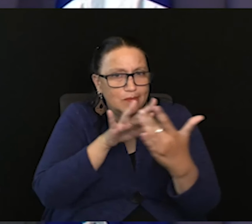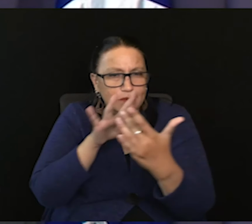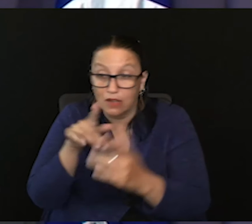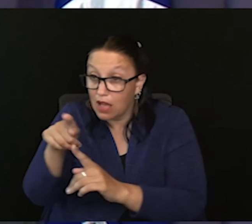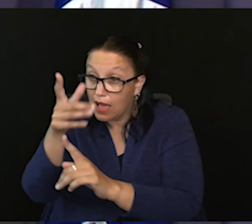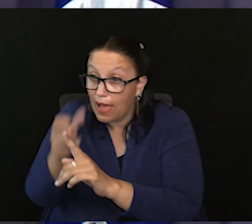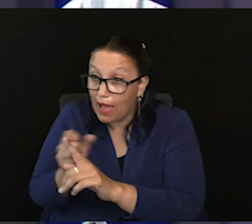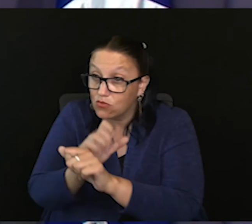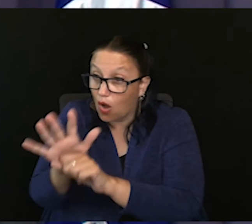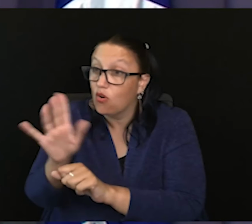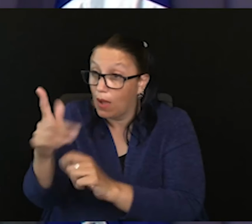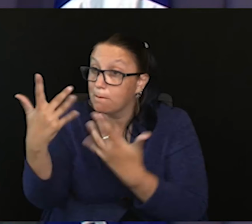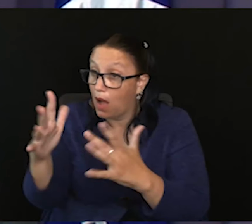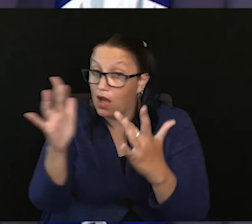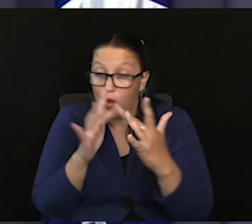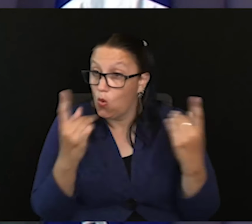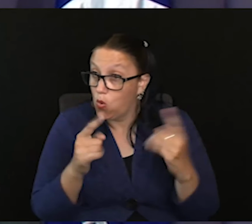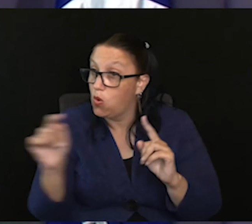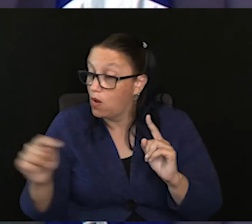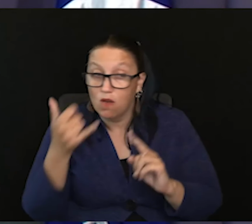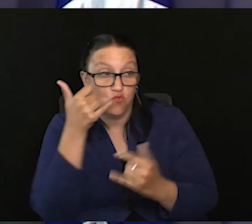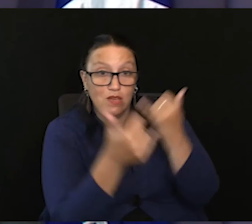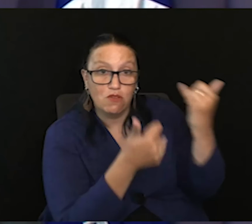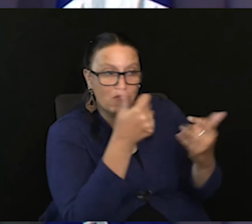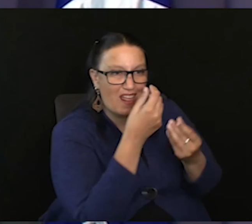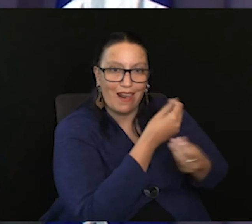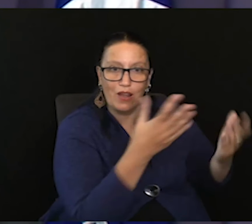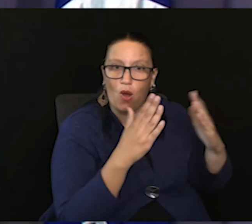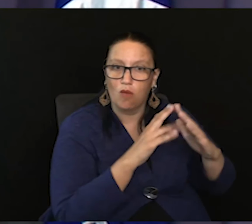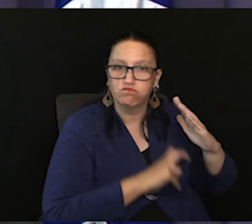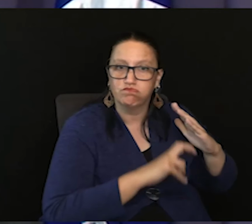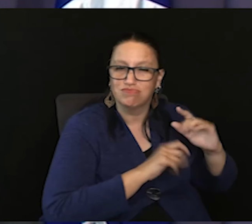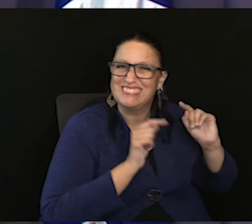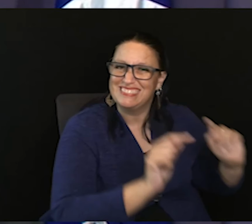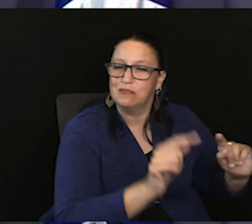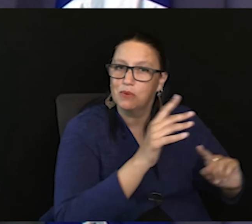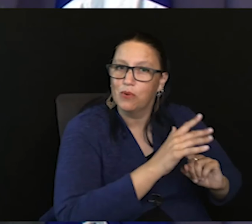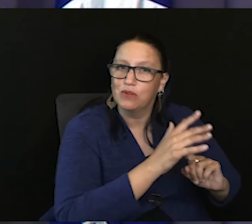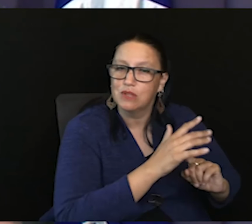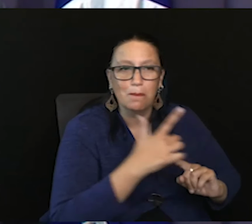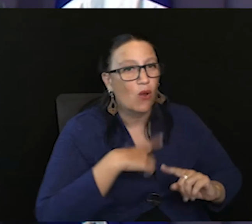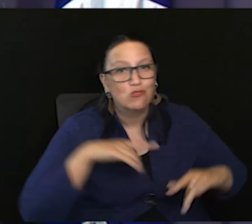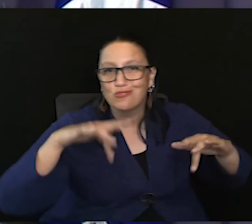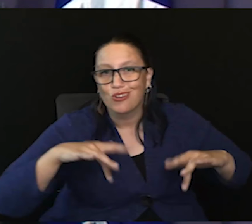trace every individual and we're able to do so with the numbers. And that was really important as the vaccination rollout